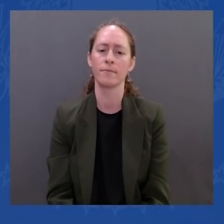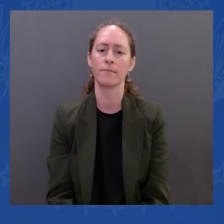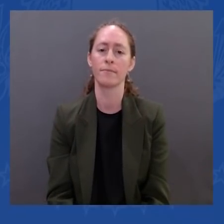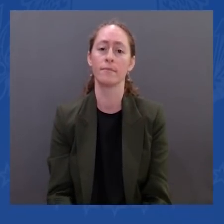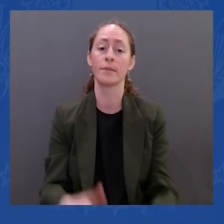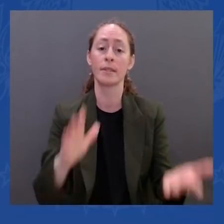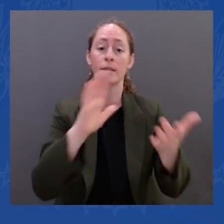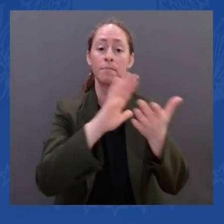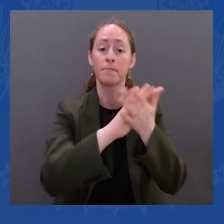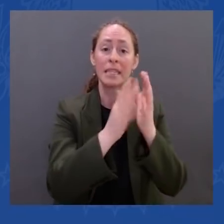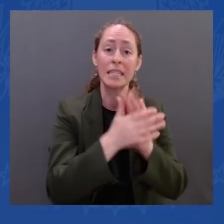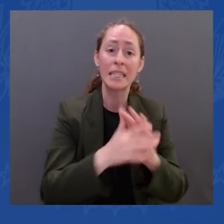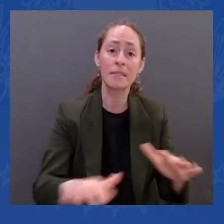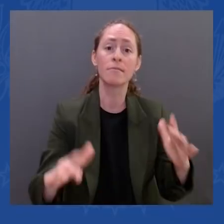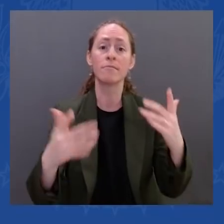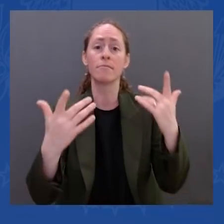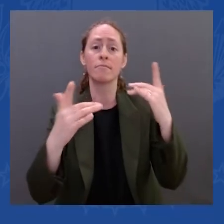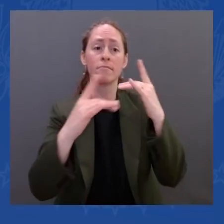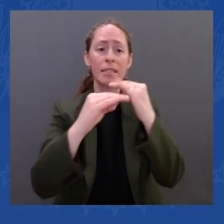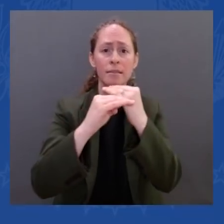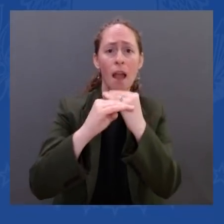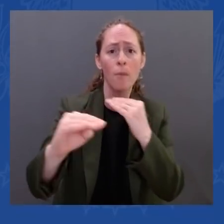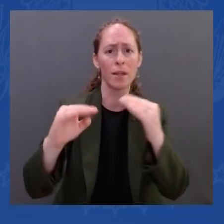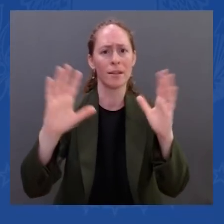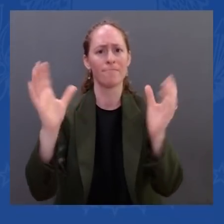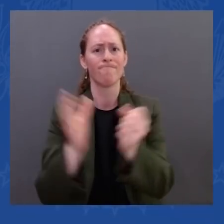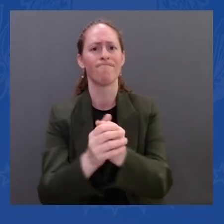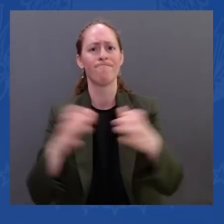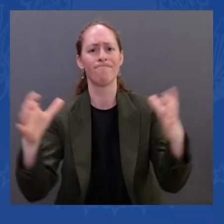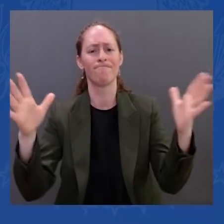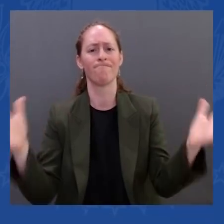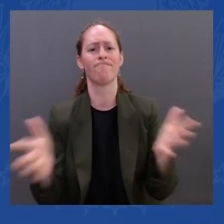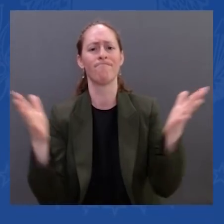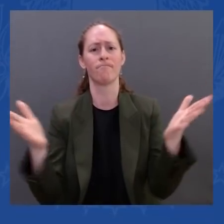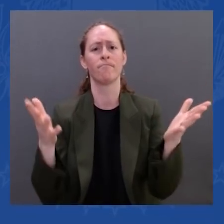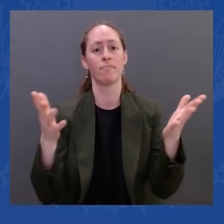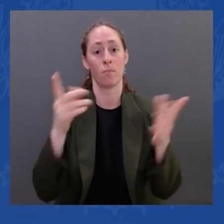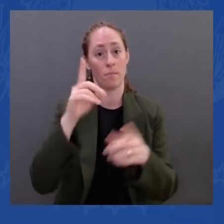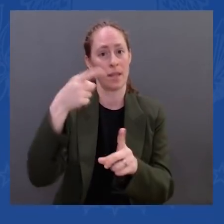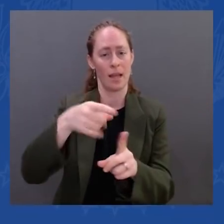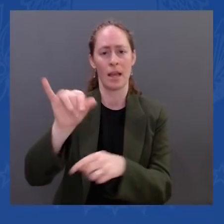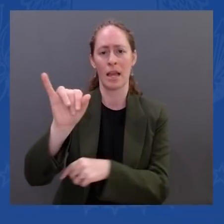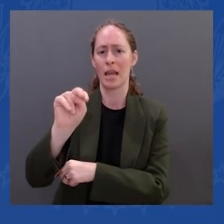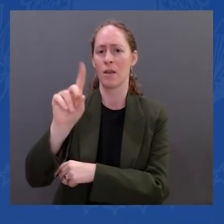for the international community, and Japan and the United States